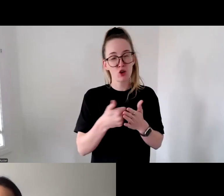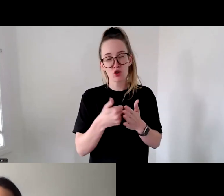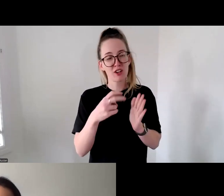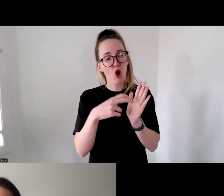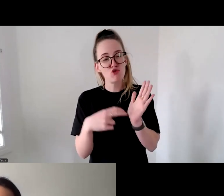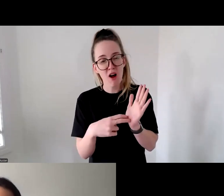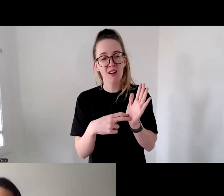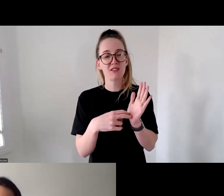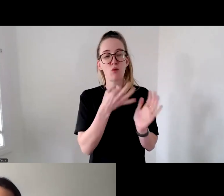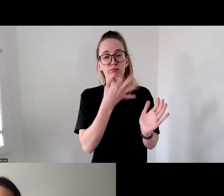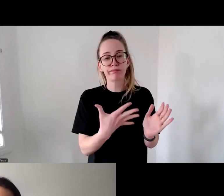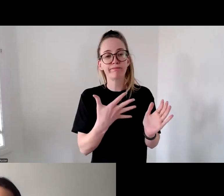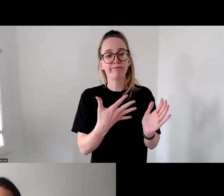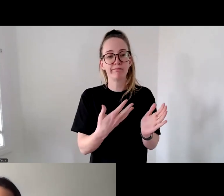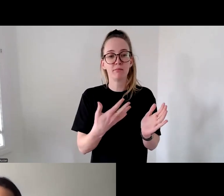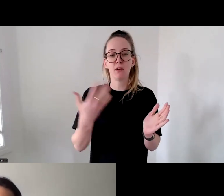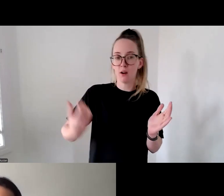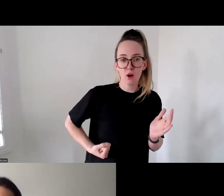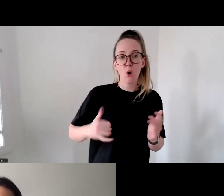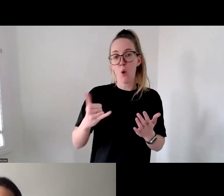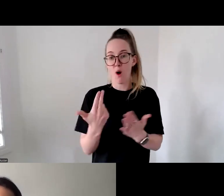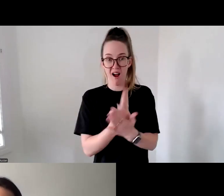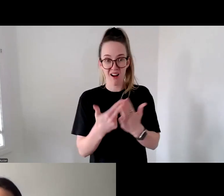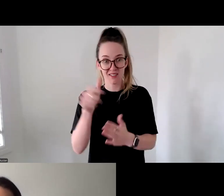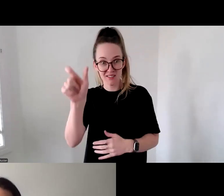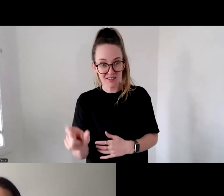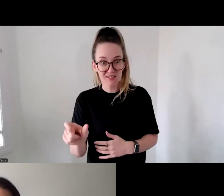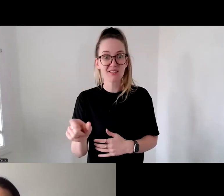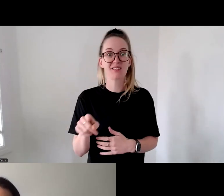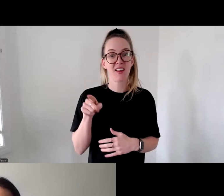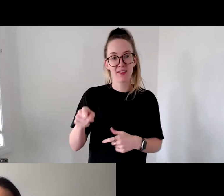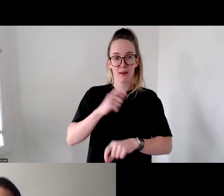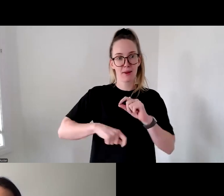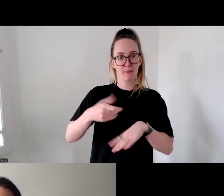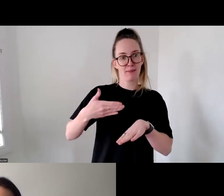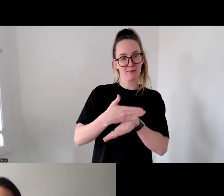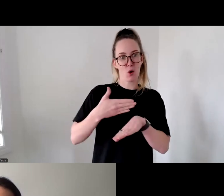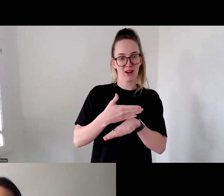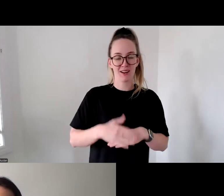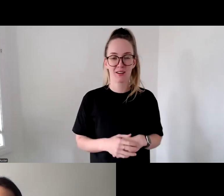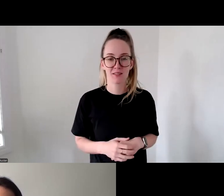they are the artists themselves, they are the employer, so the multiple hats that,